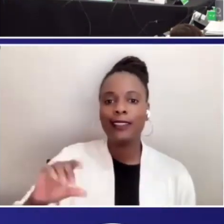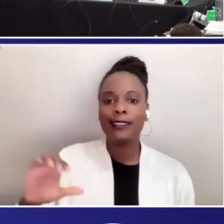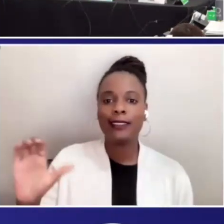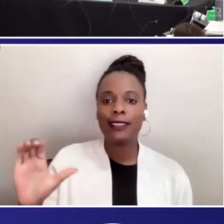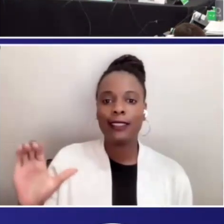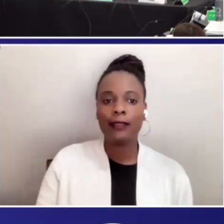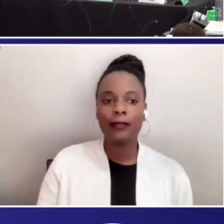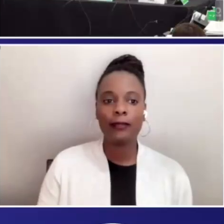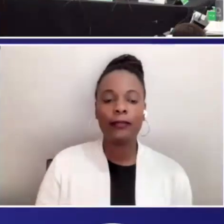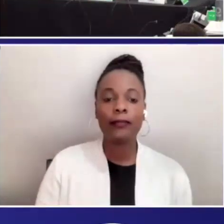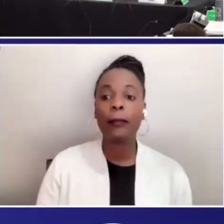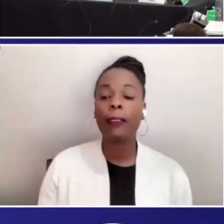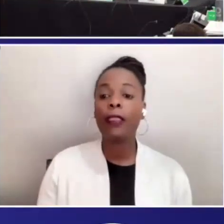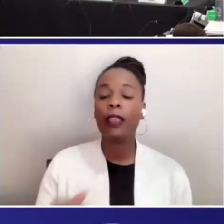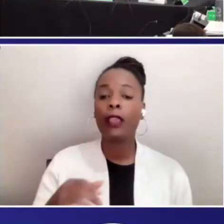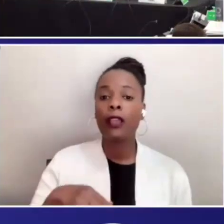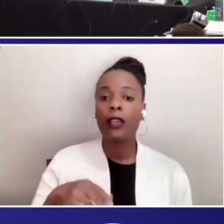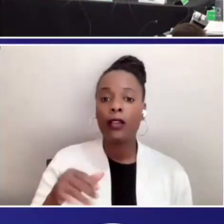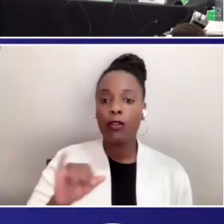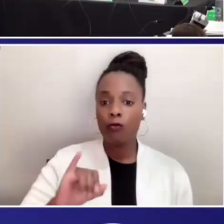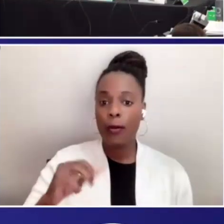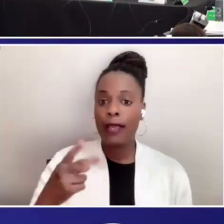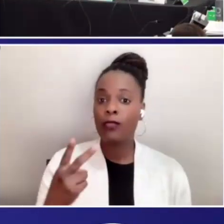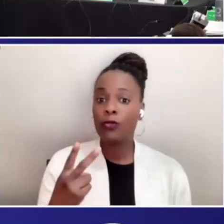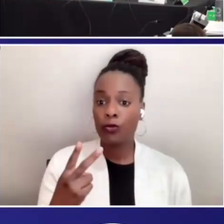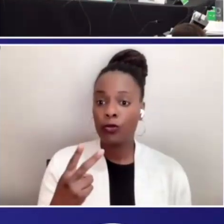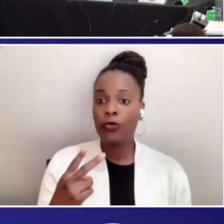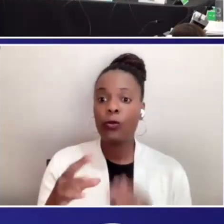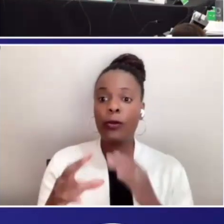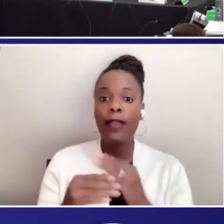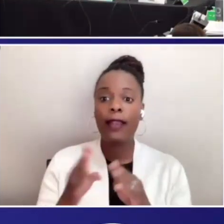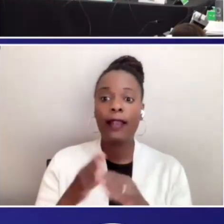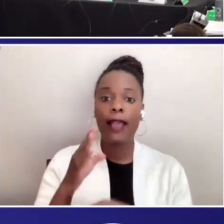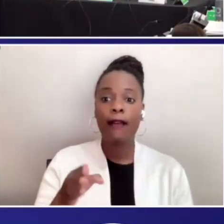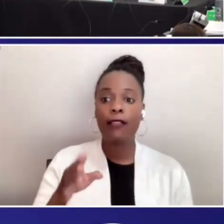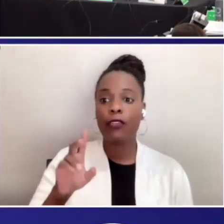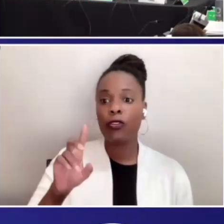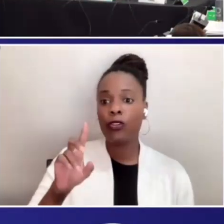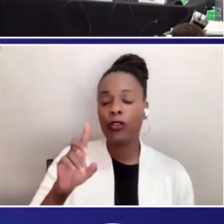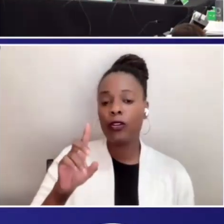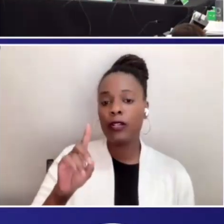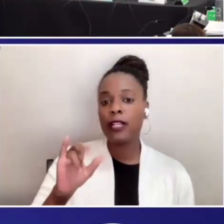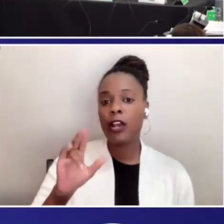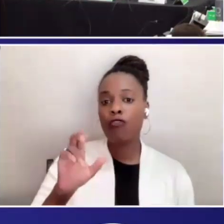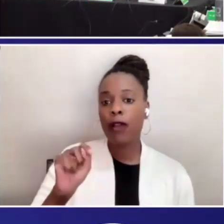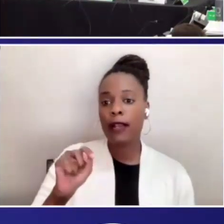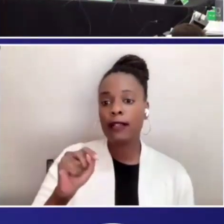Romanette two. We've added after Direct Consolidation Loan that is not an accepted consolidation loan